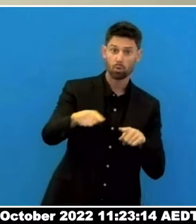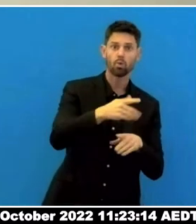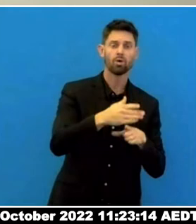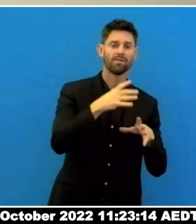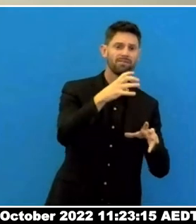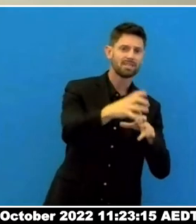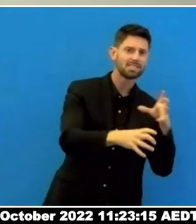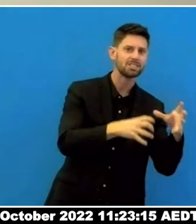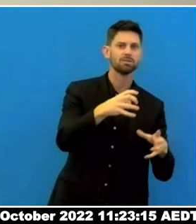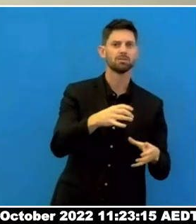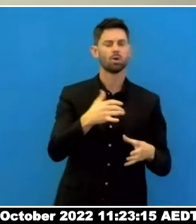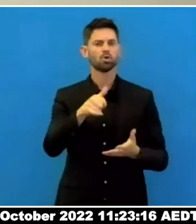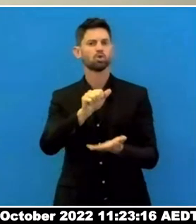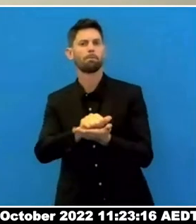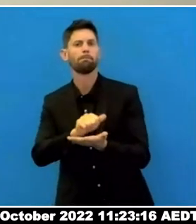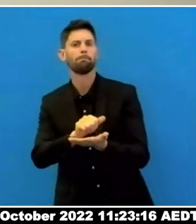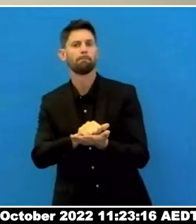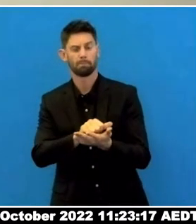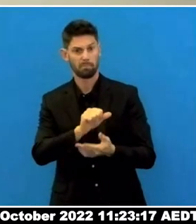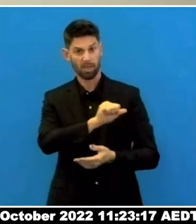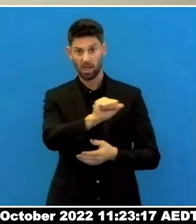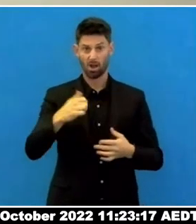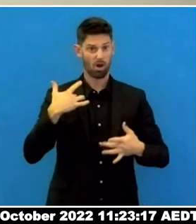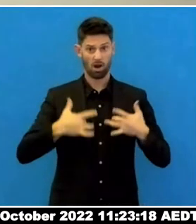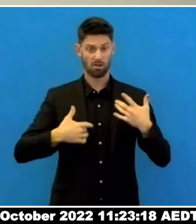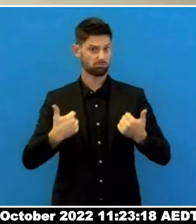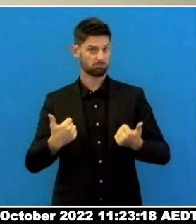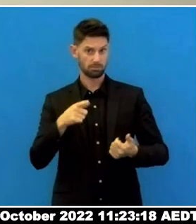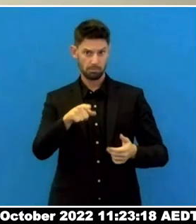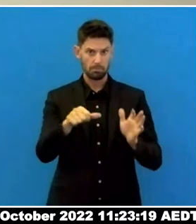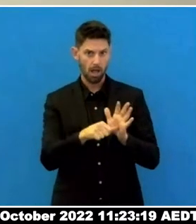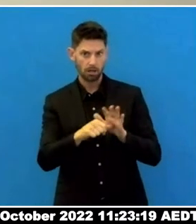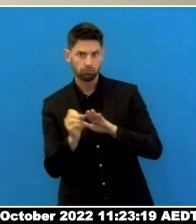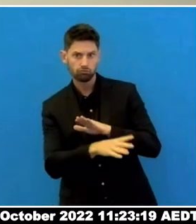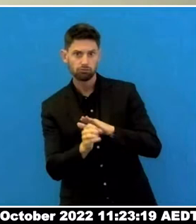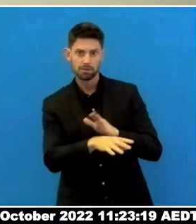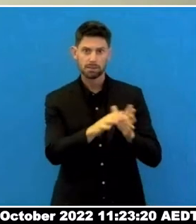They are living a relatively normal life, saving money, and some have even bought a car."